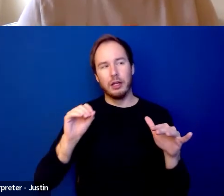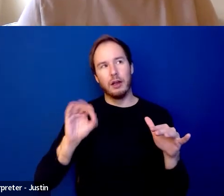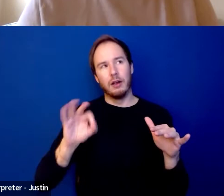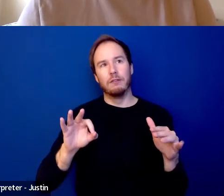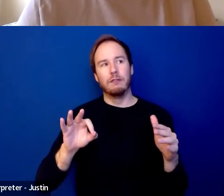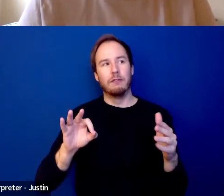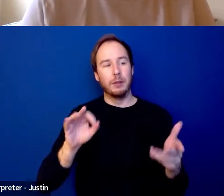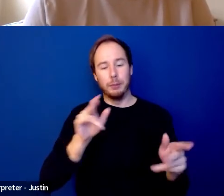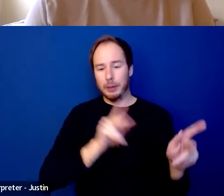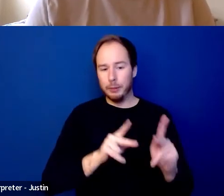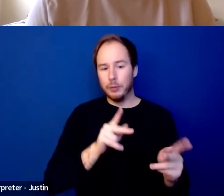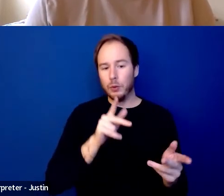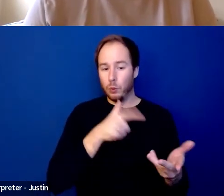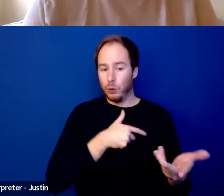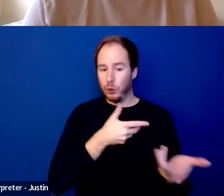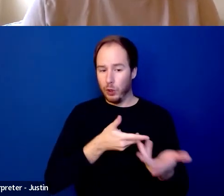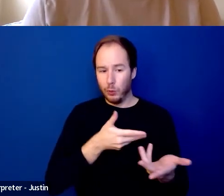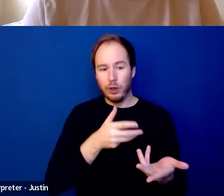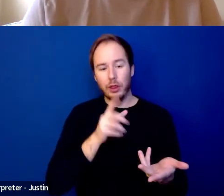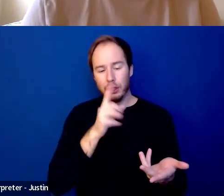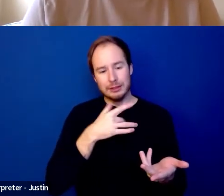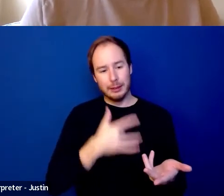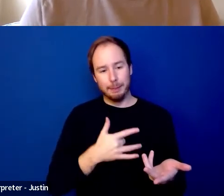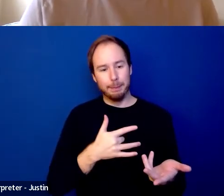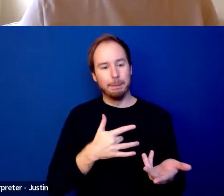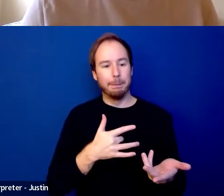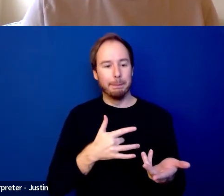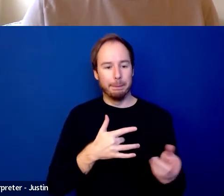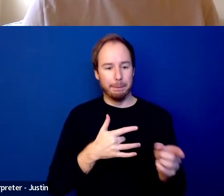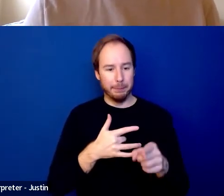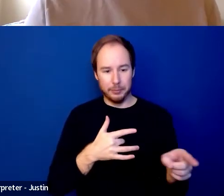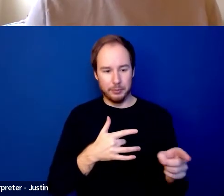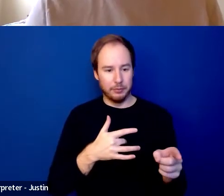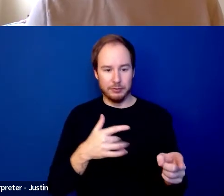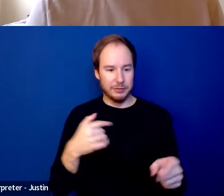the people who we work with are people who are refugees,